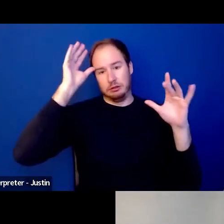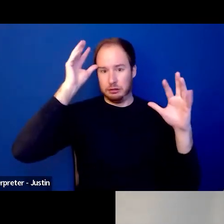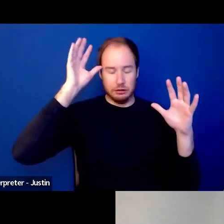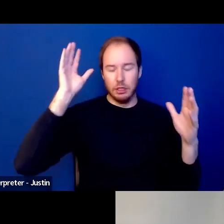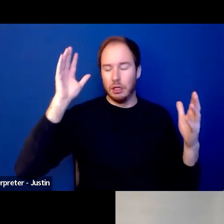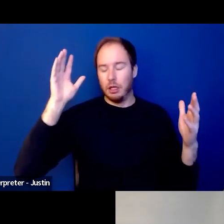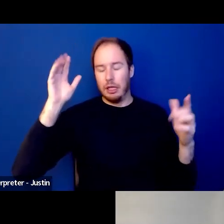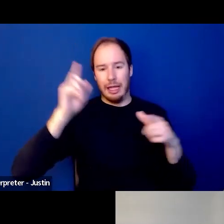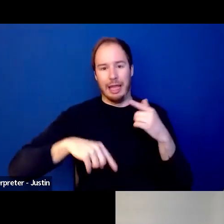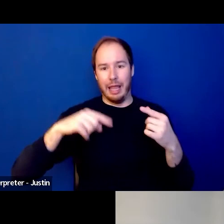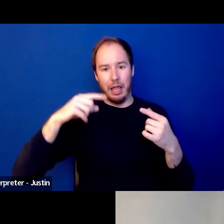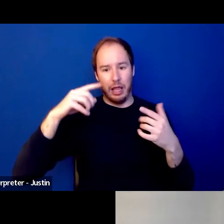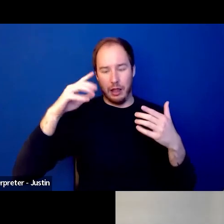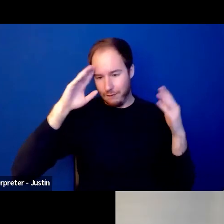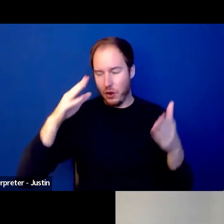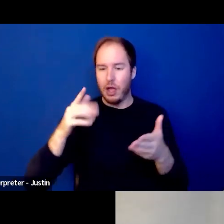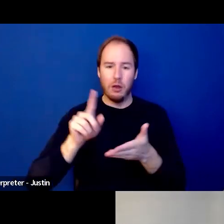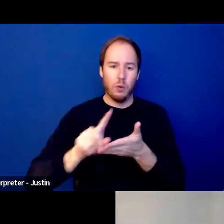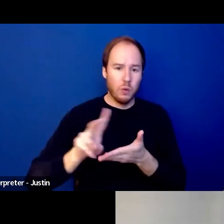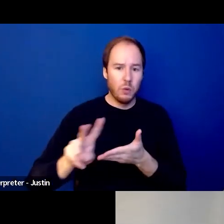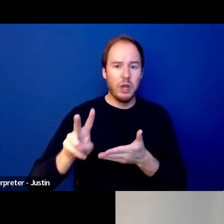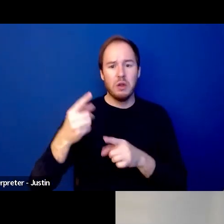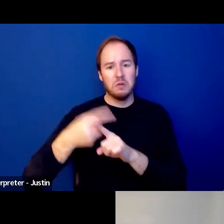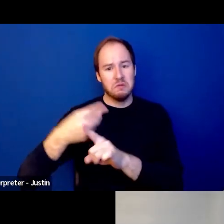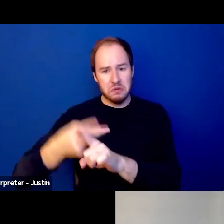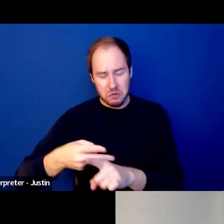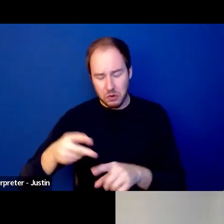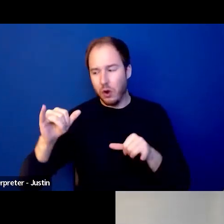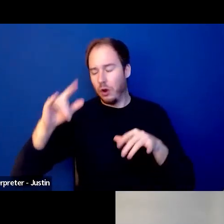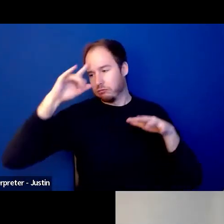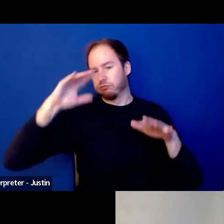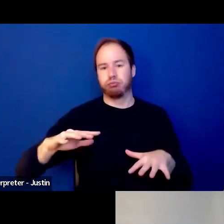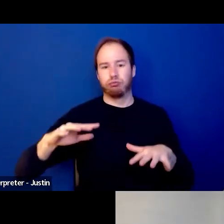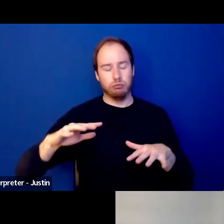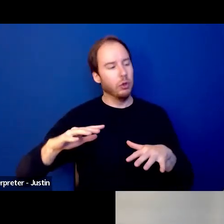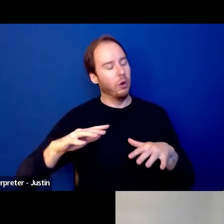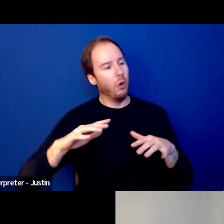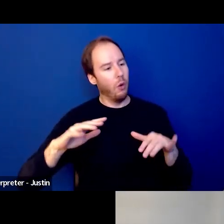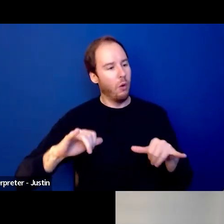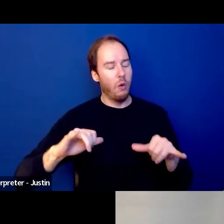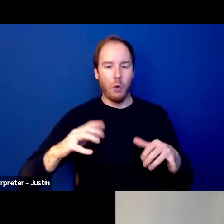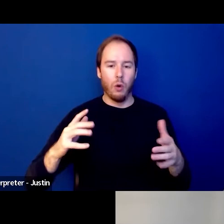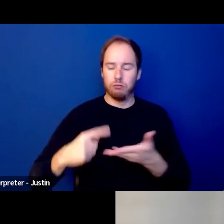but maybe a few weeks or even a few months down the line, where things have stabilized a little bit in shelter,